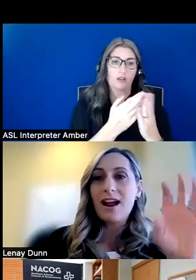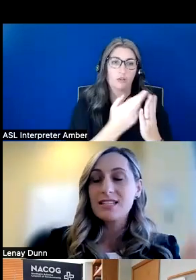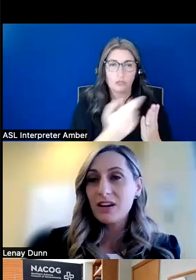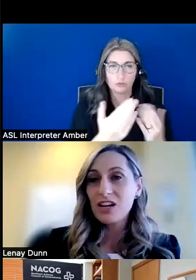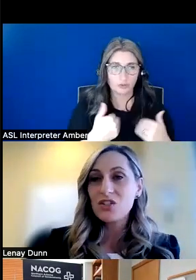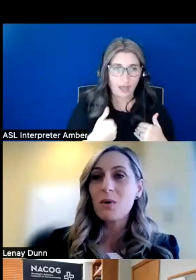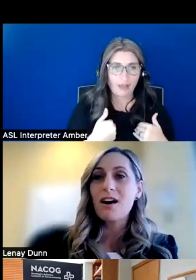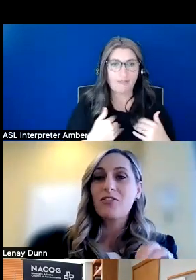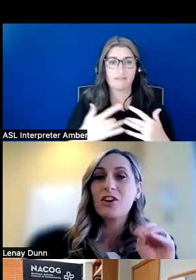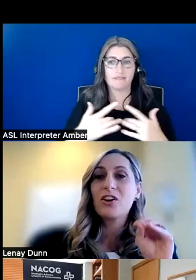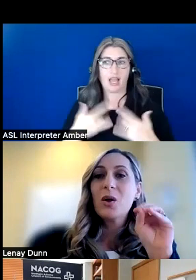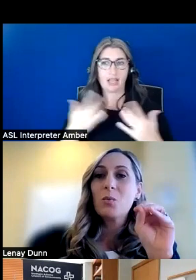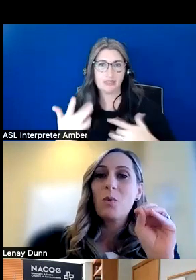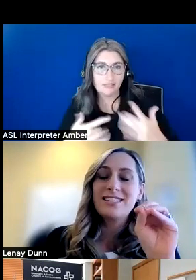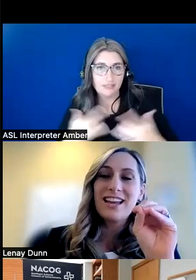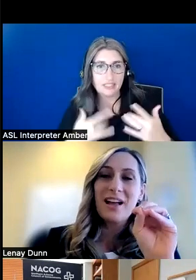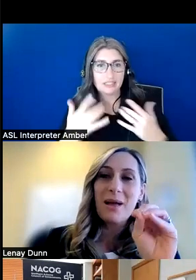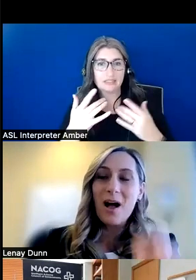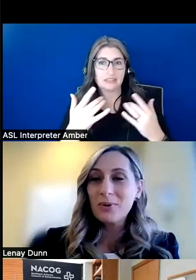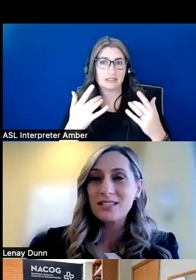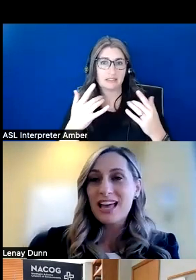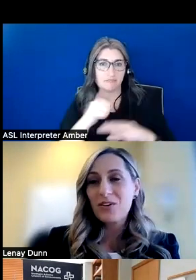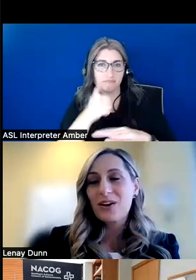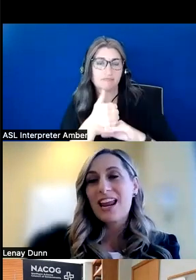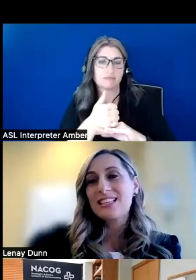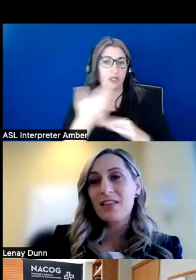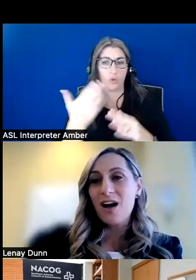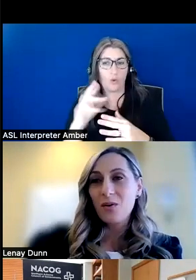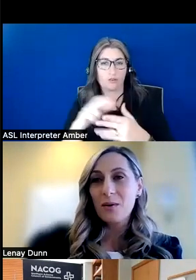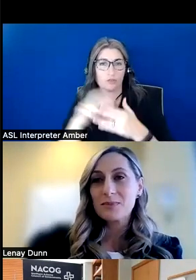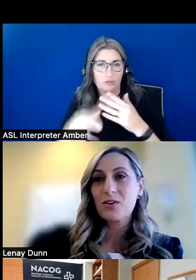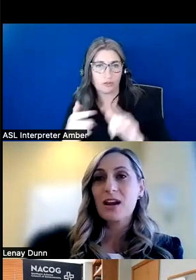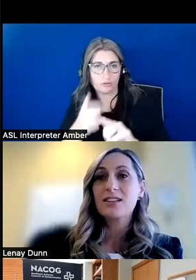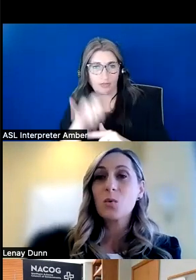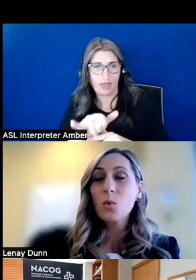activities you offer, what outputs that creates and the outcomes it creates.